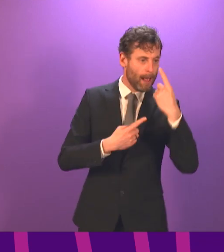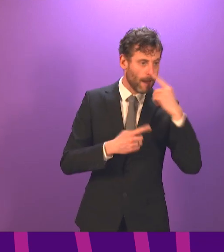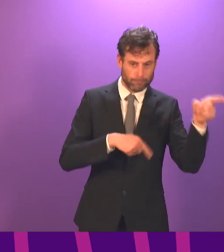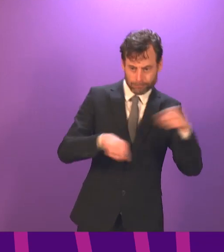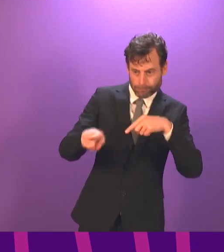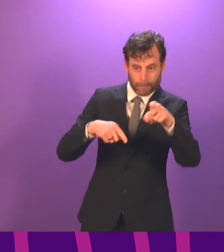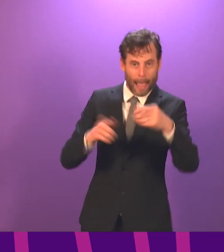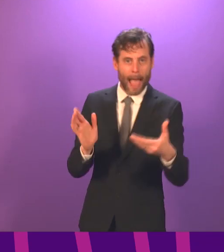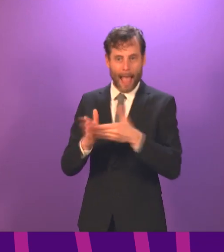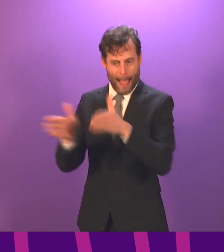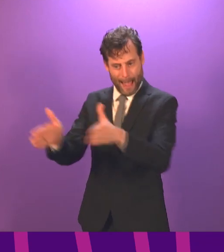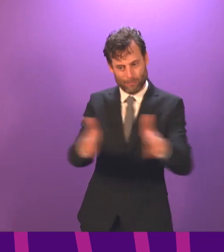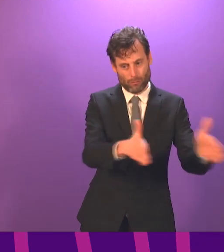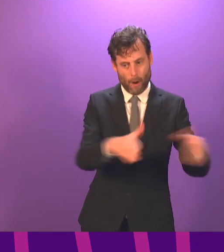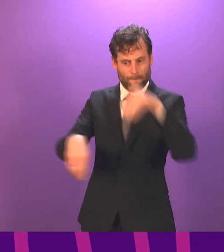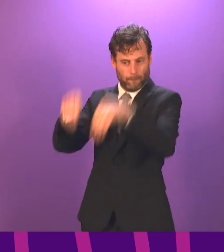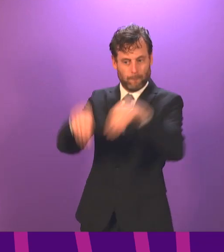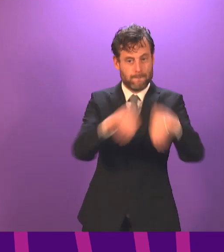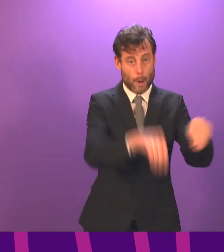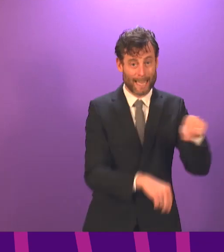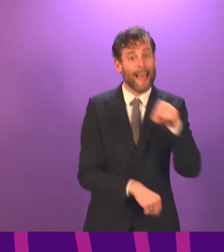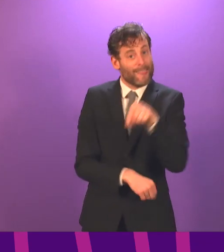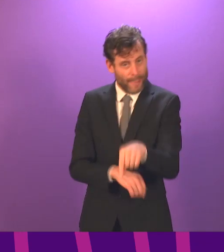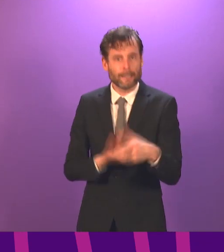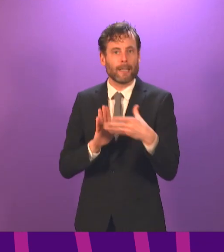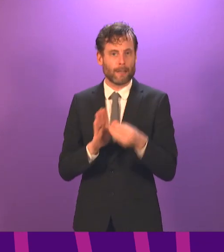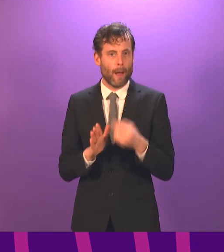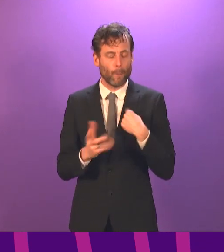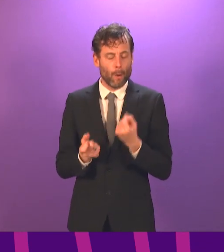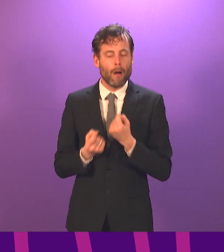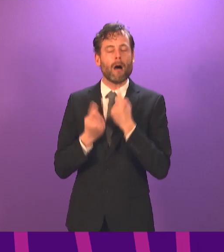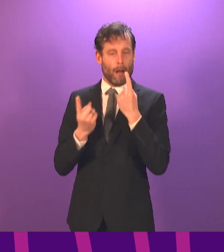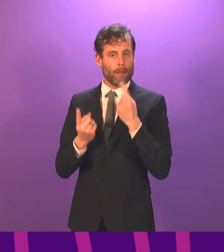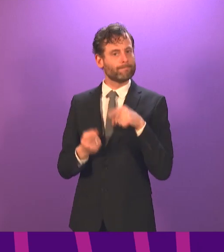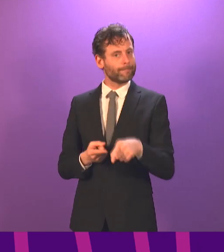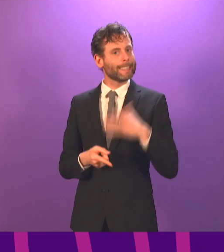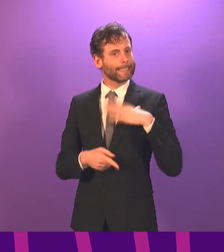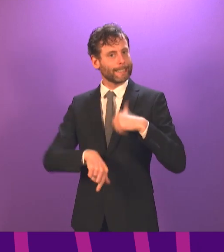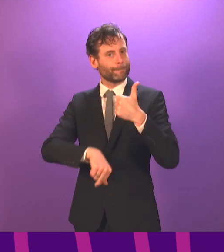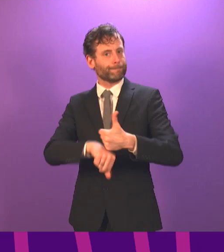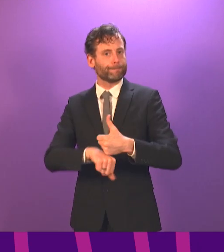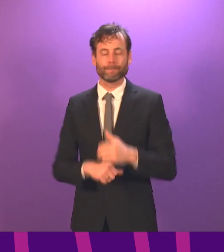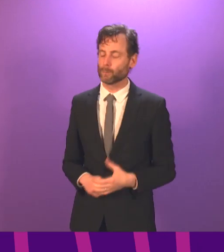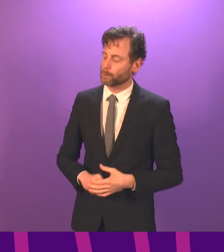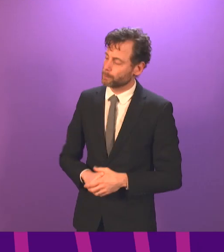are examples of things that we have learned from those by-elections. John Scott (Ayr) (Con):